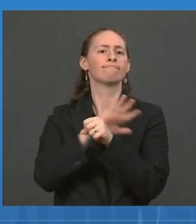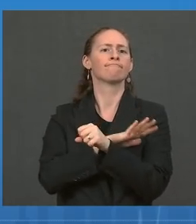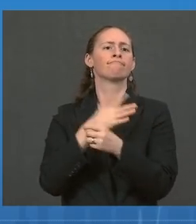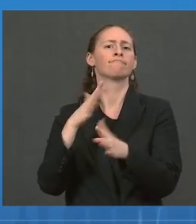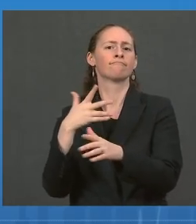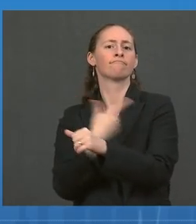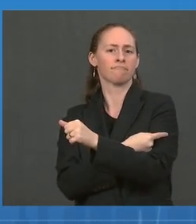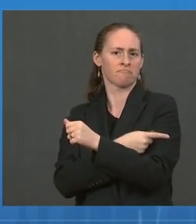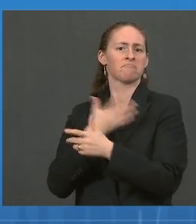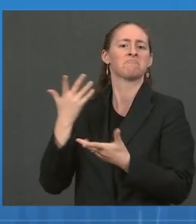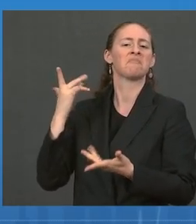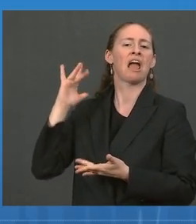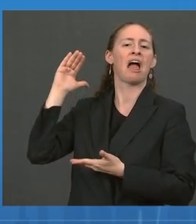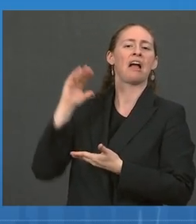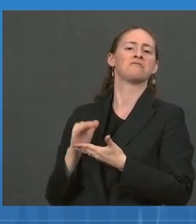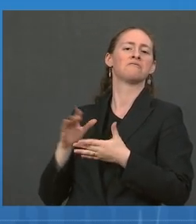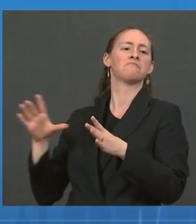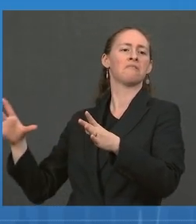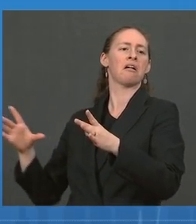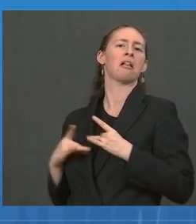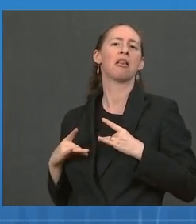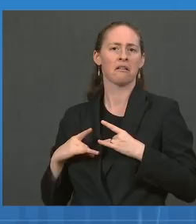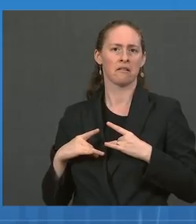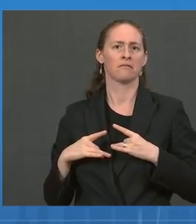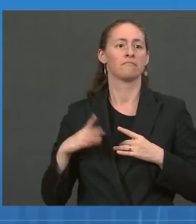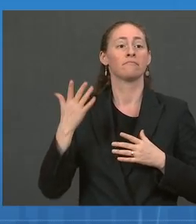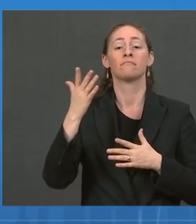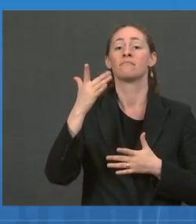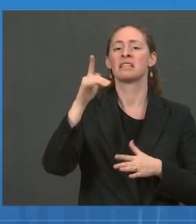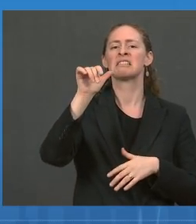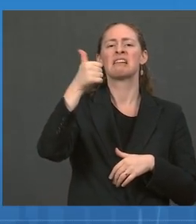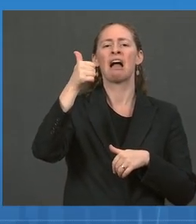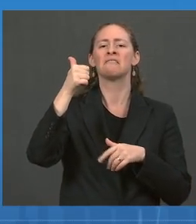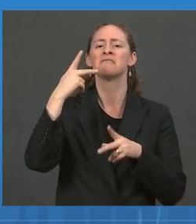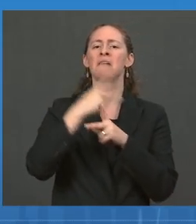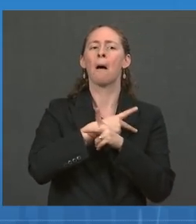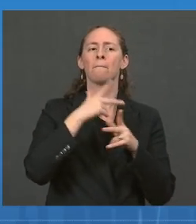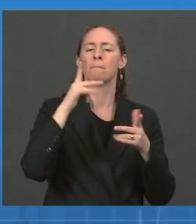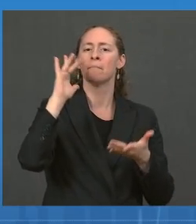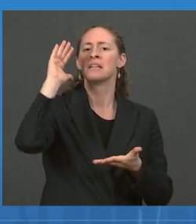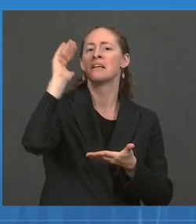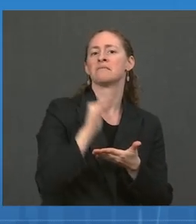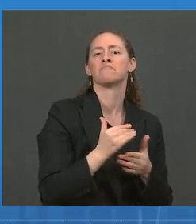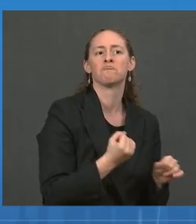and more than a 10 times less risk of hospitalization and deaths.